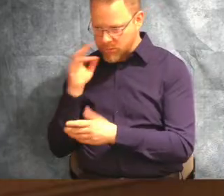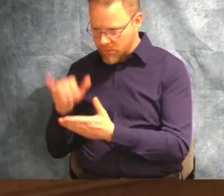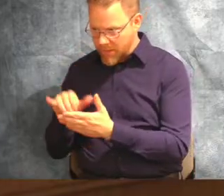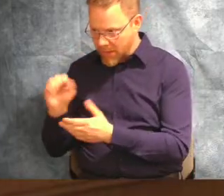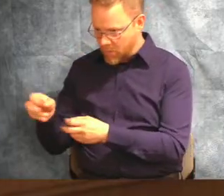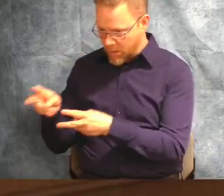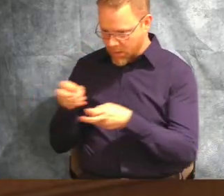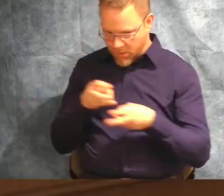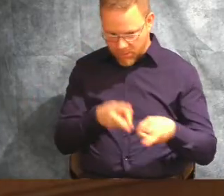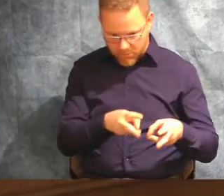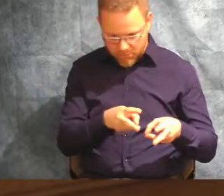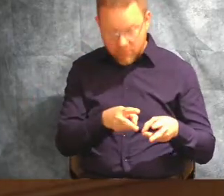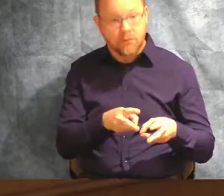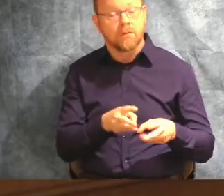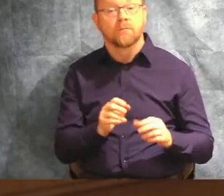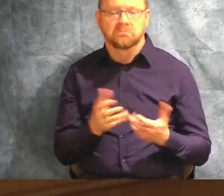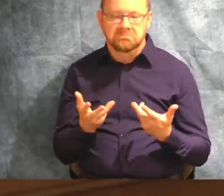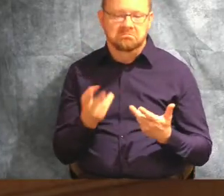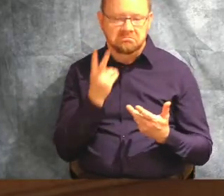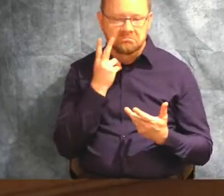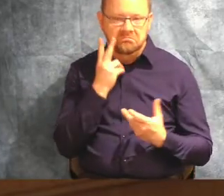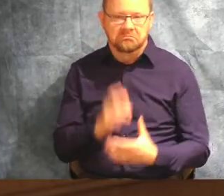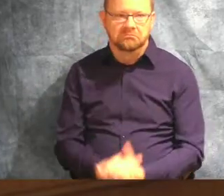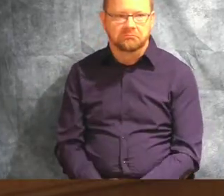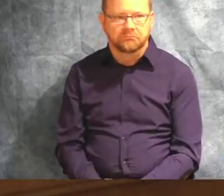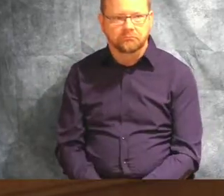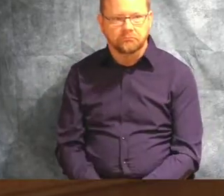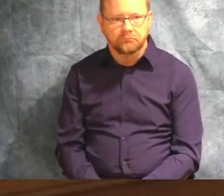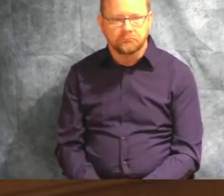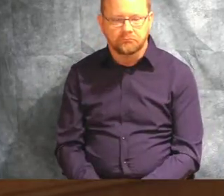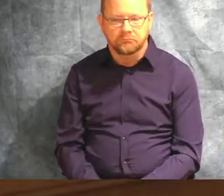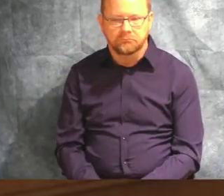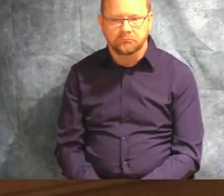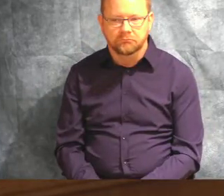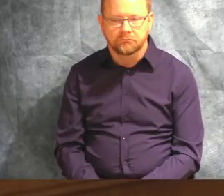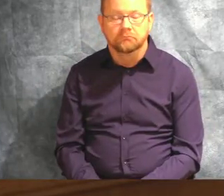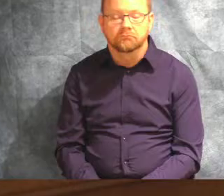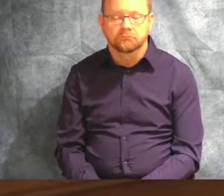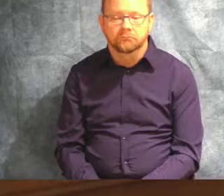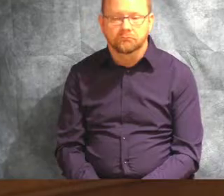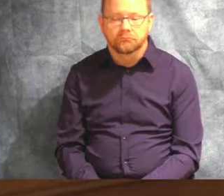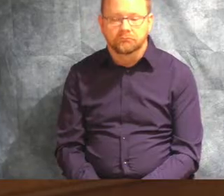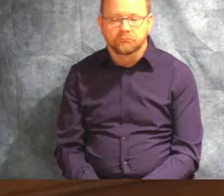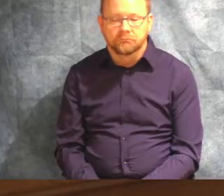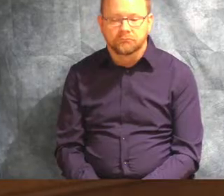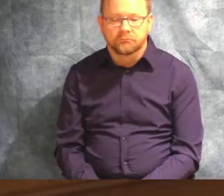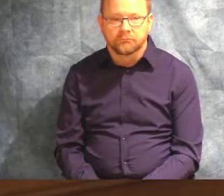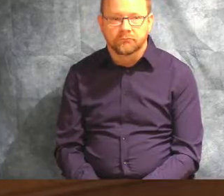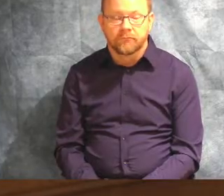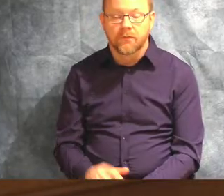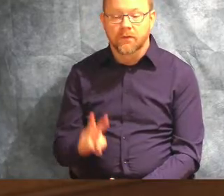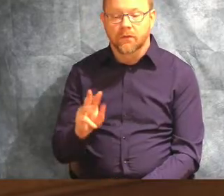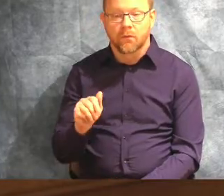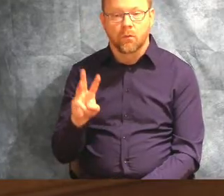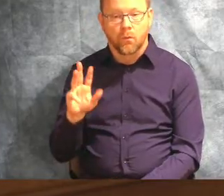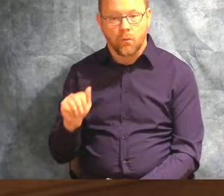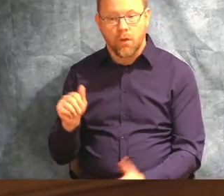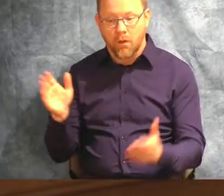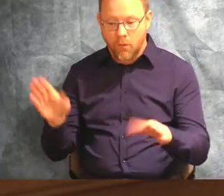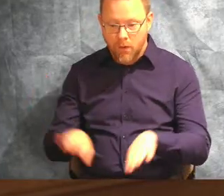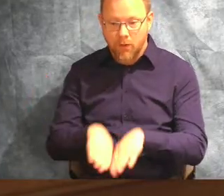help in that effort. So we'll see how that goes. And the Wawa grand opening, I attended that today